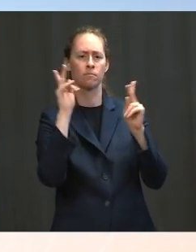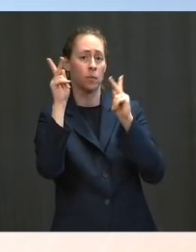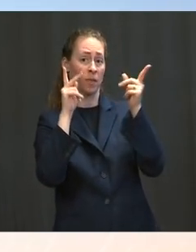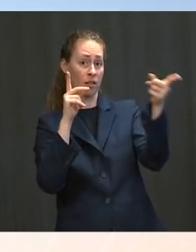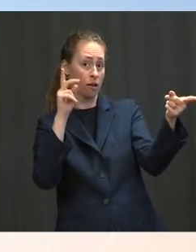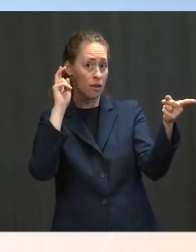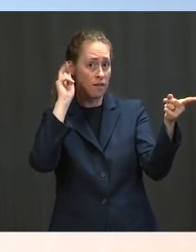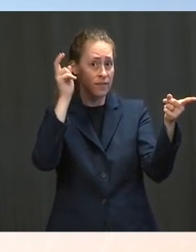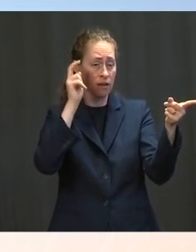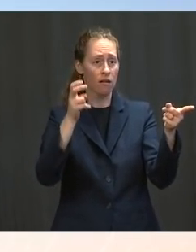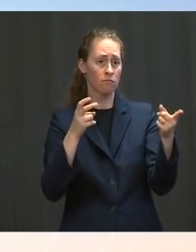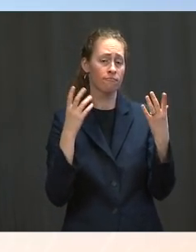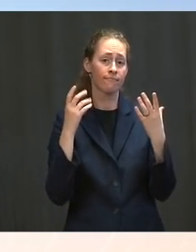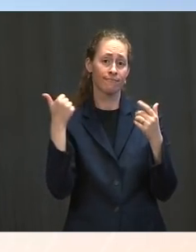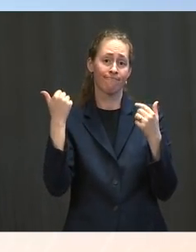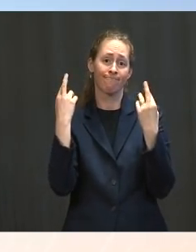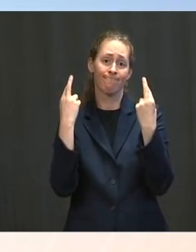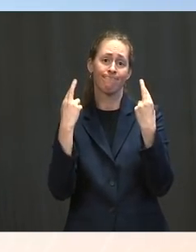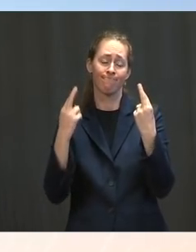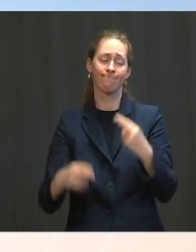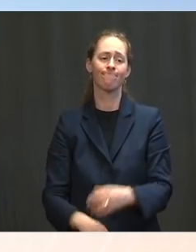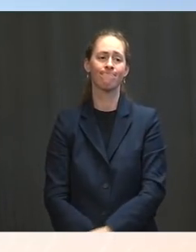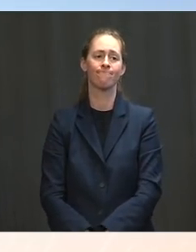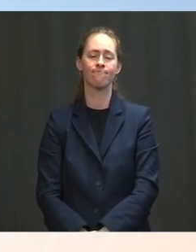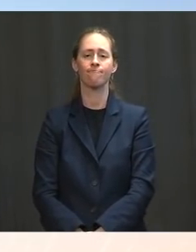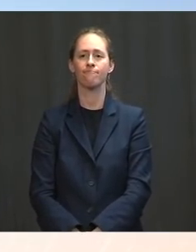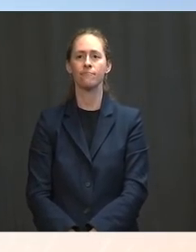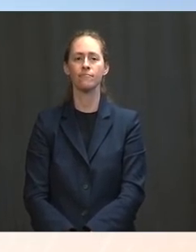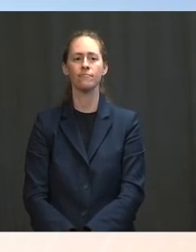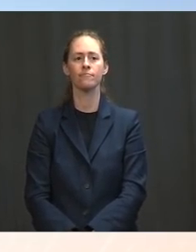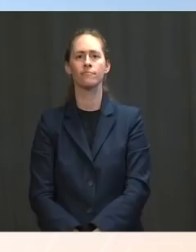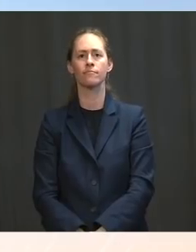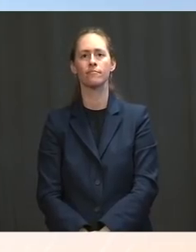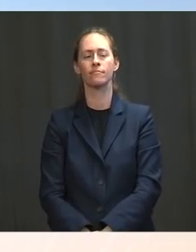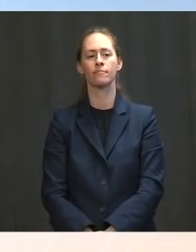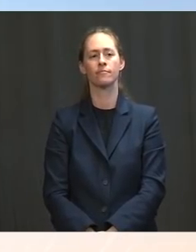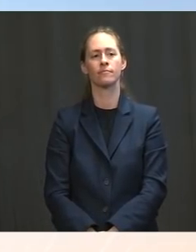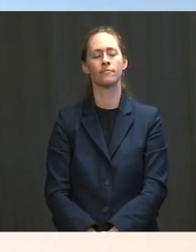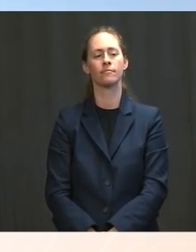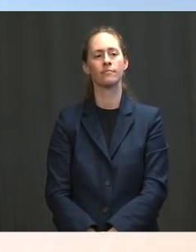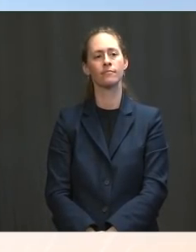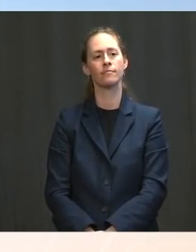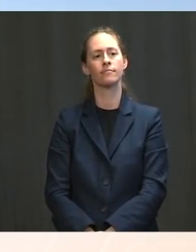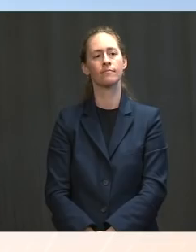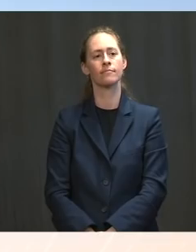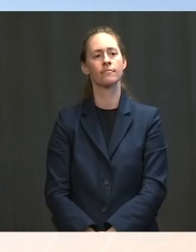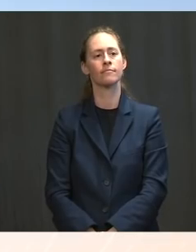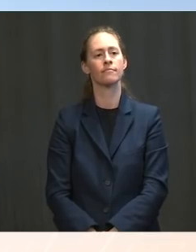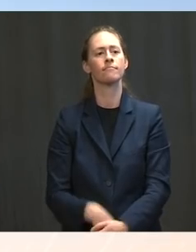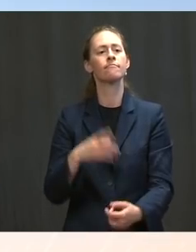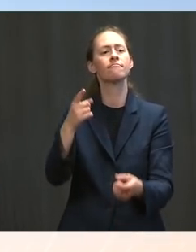Go ahead. The Press: Thank you, Jen. So, you mentioned, two weeks ago, that vaccine sharing to the rest of the world